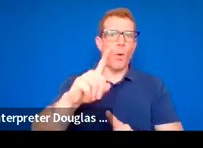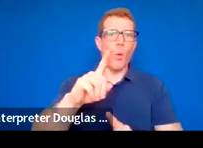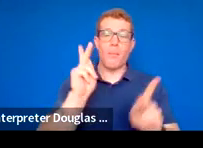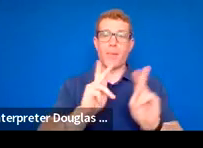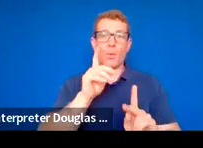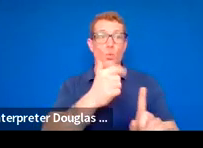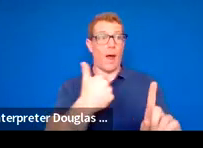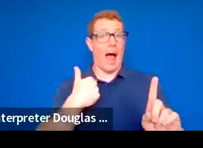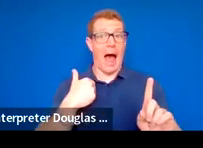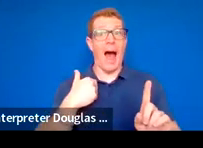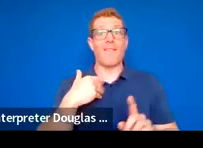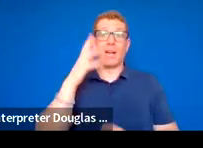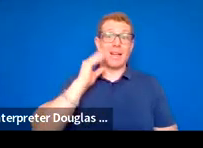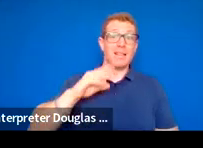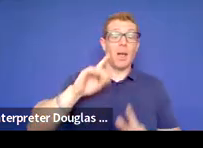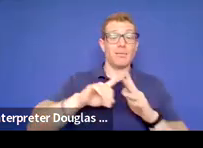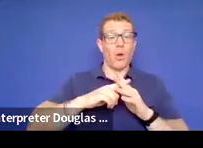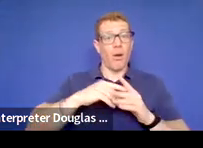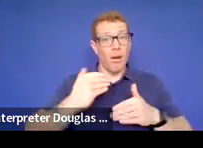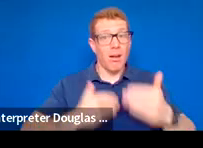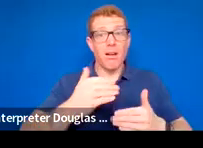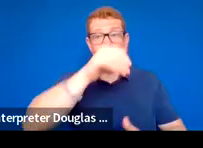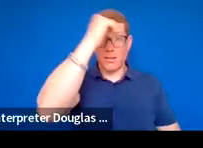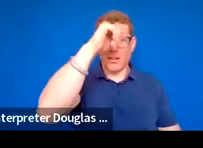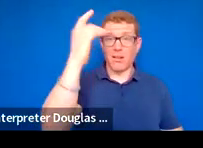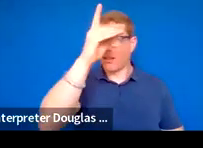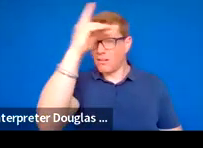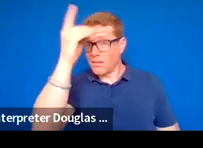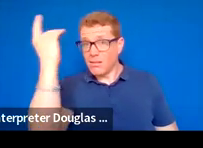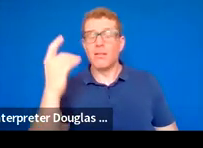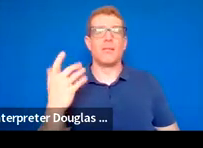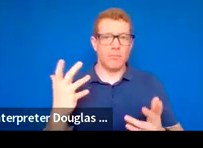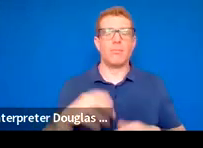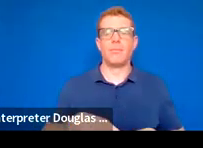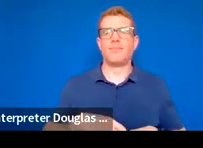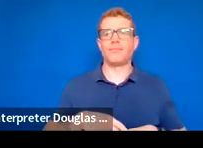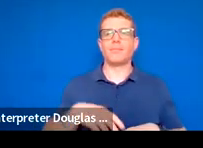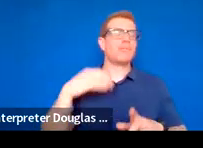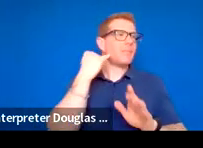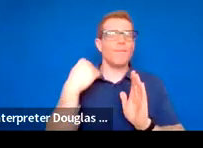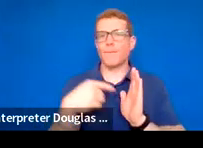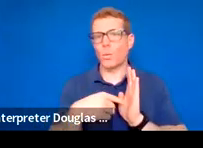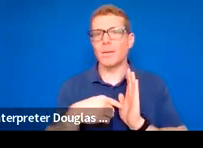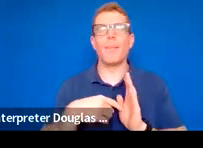but removal from hobbies, social activities, work projects. They went to church every Wednesday they went to church every Sunday.